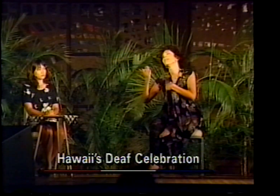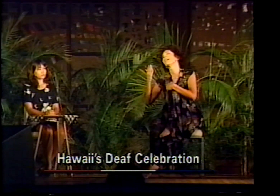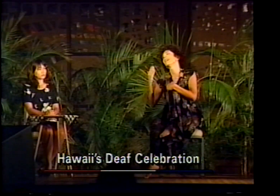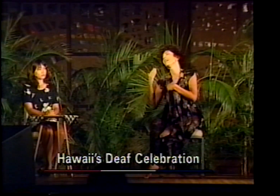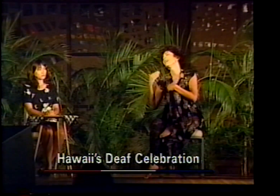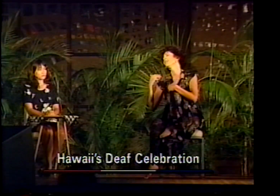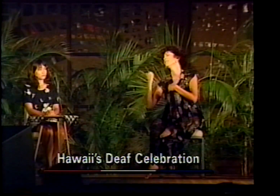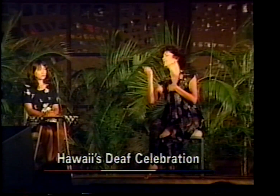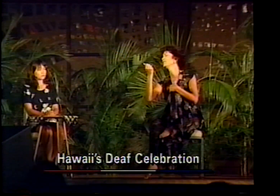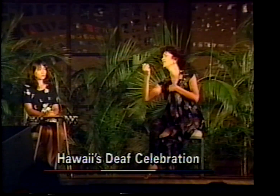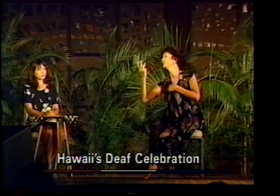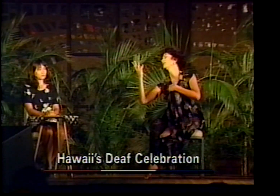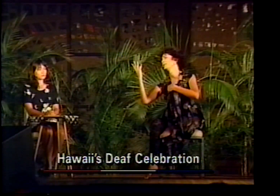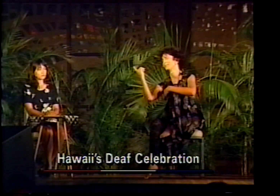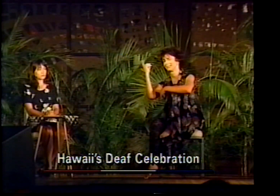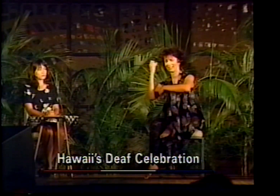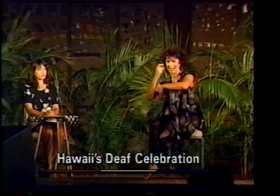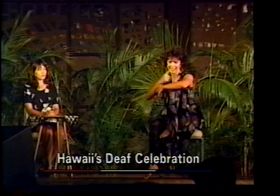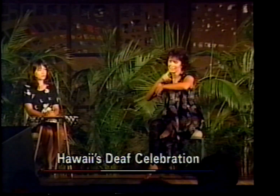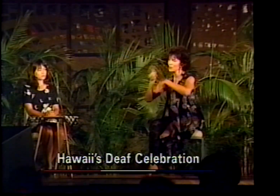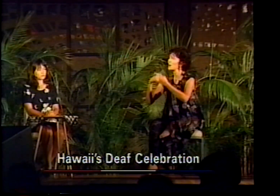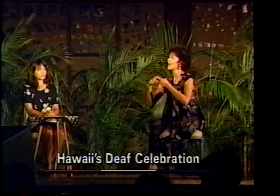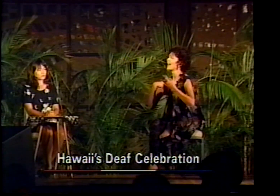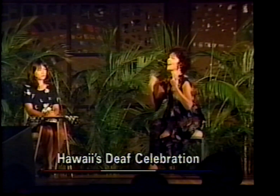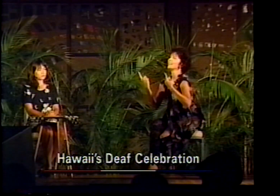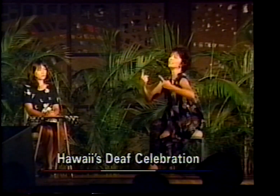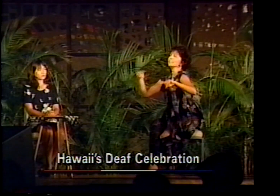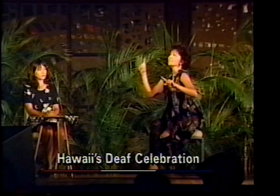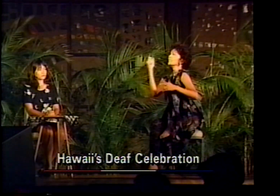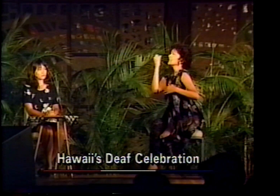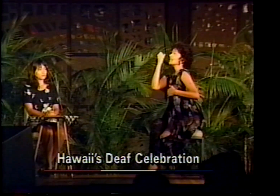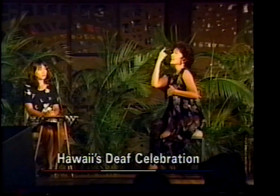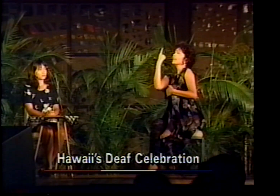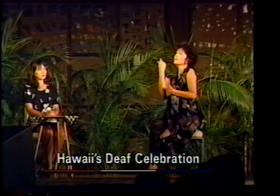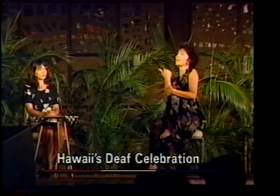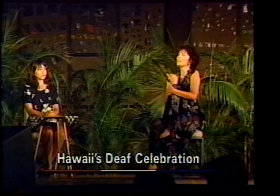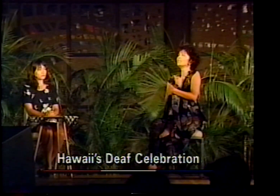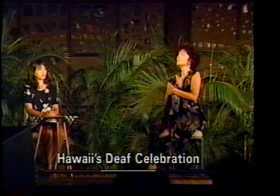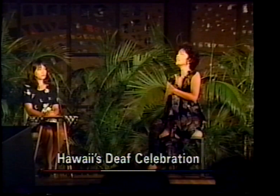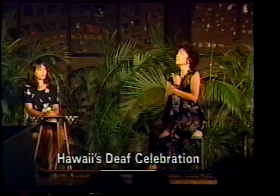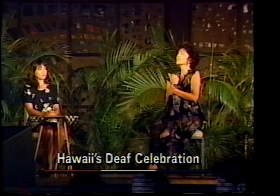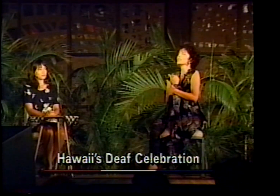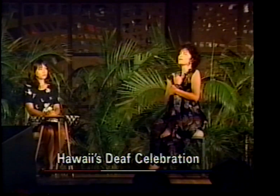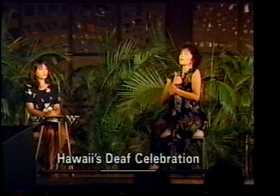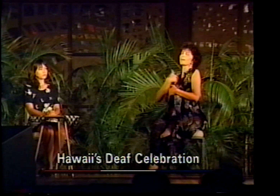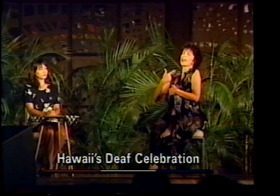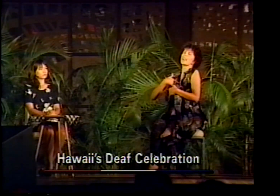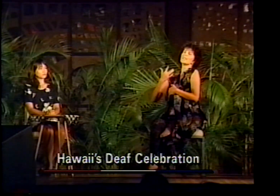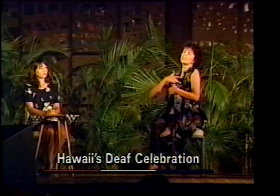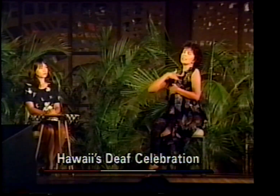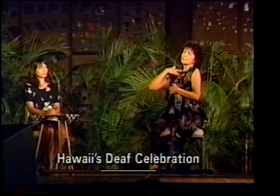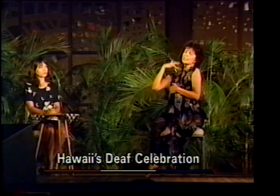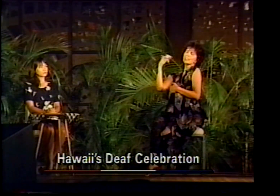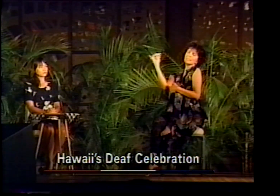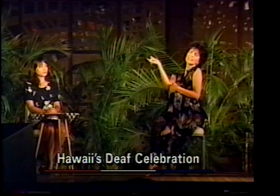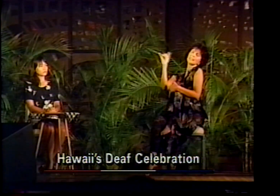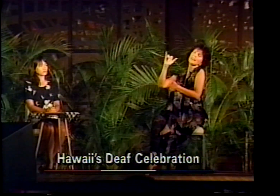Should I scream and shout. Should I speak of love Let my feelings out. I never thought I'd come to this. What's it all about? Don’t you think it’s rather funny.